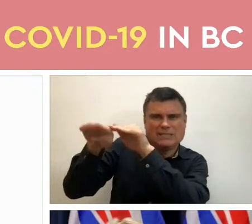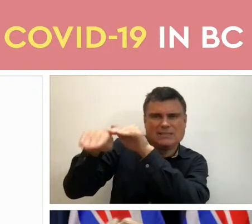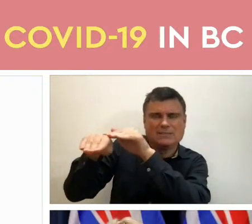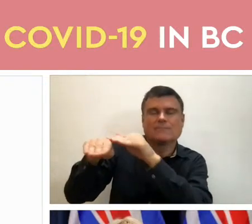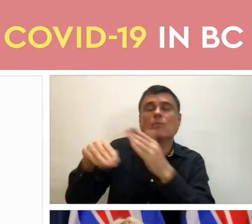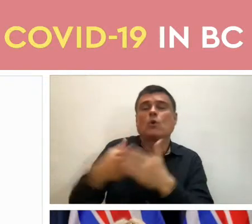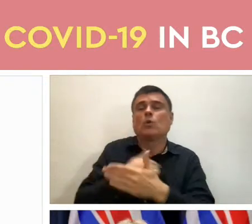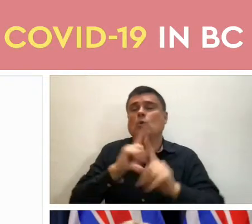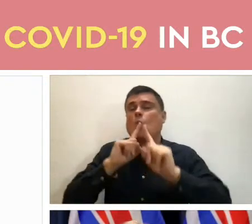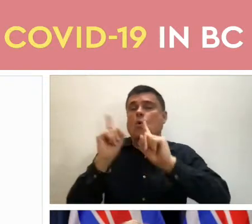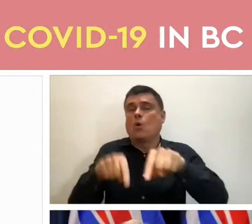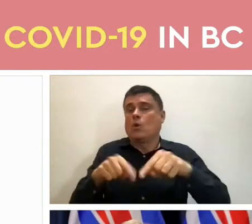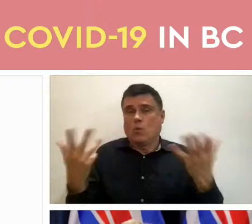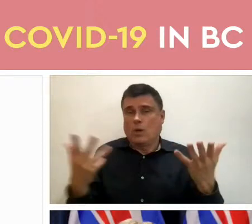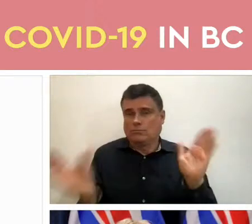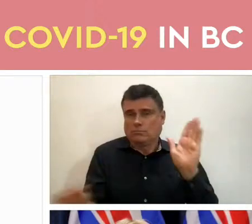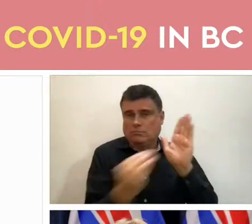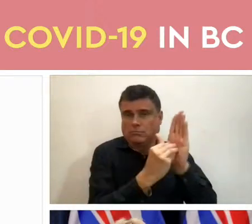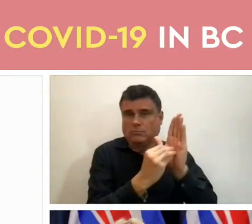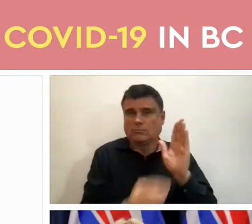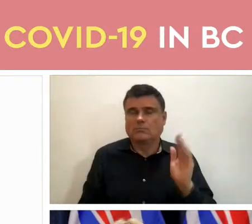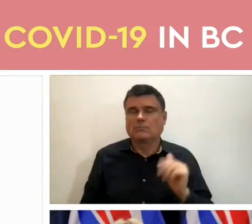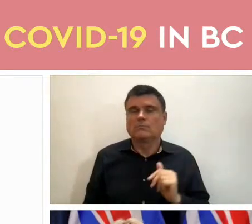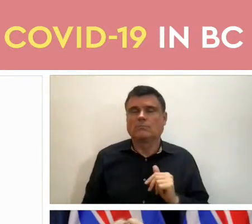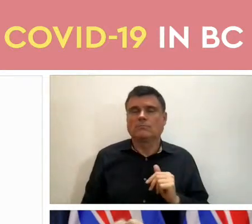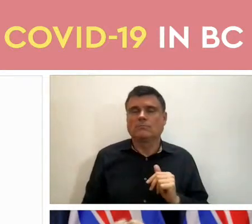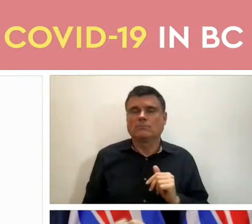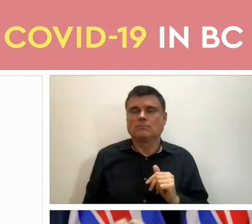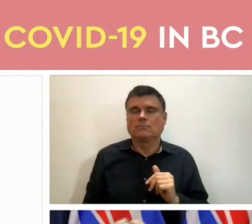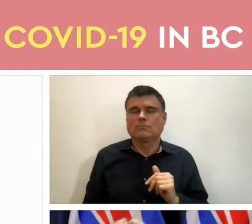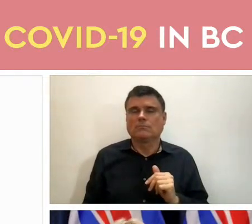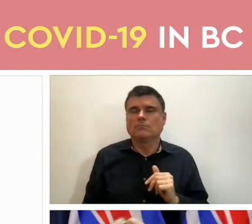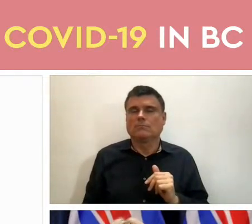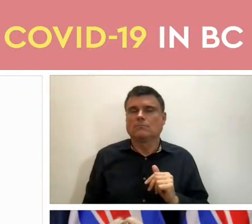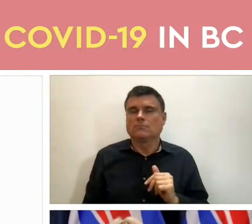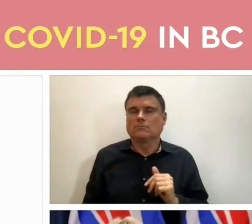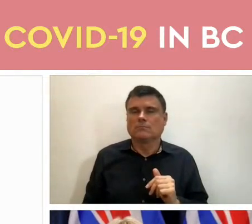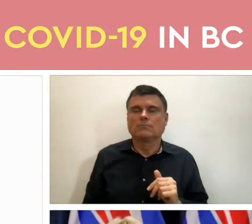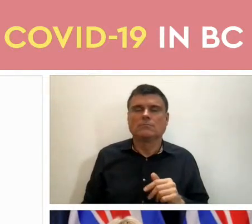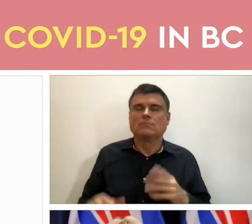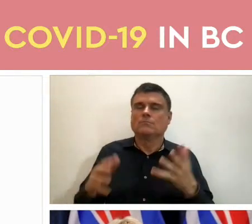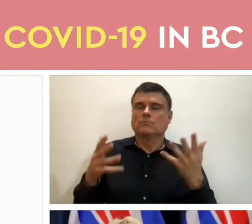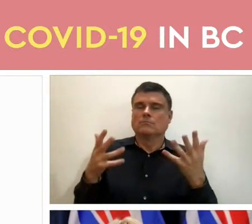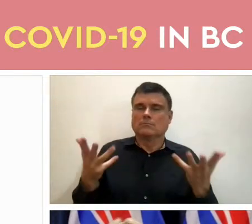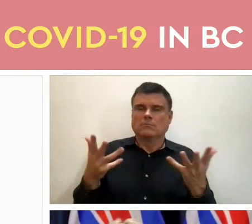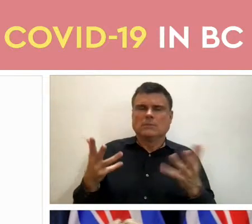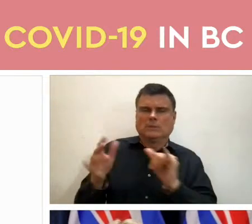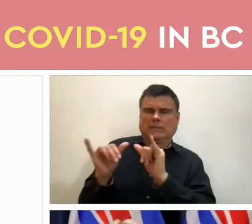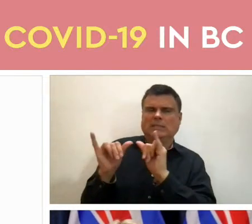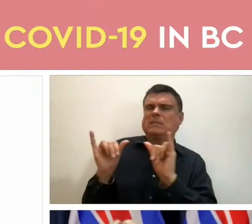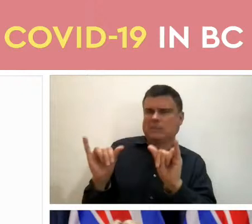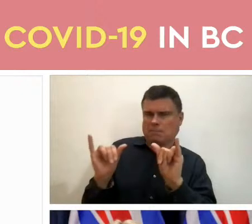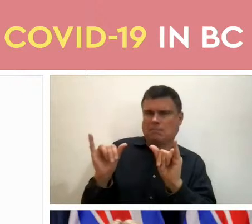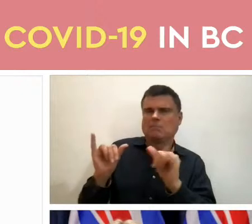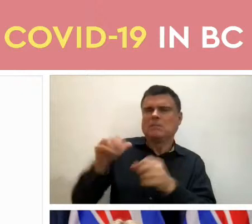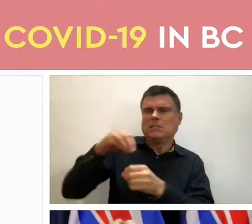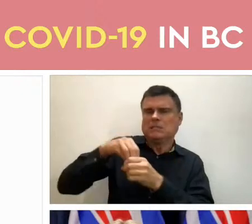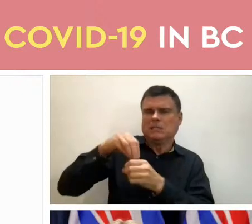remain with the really important